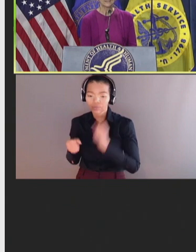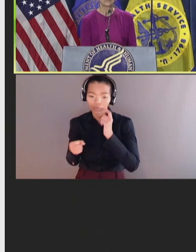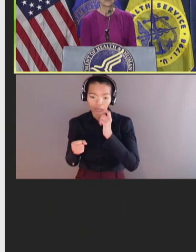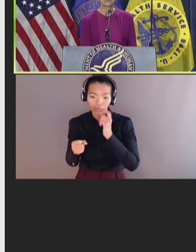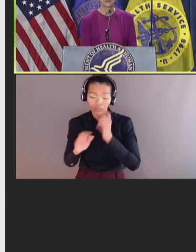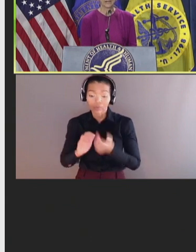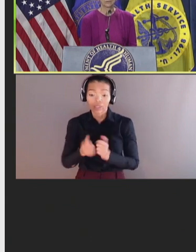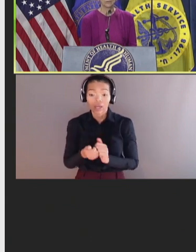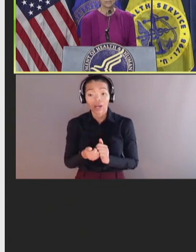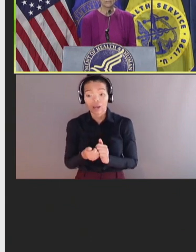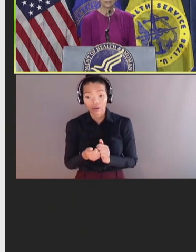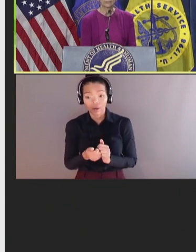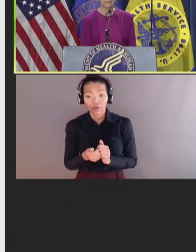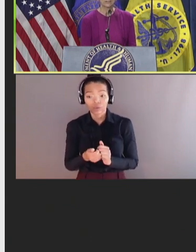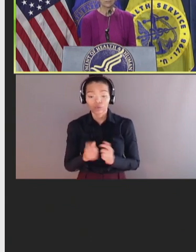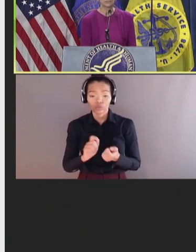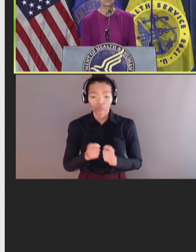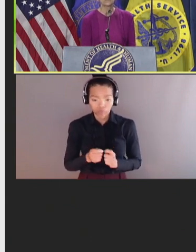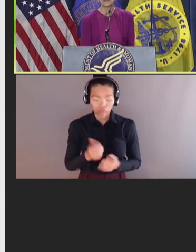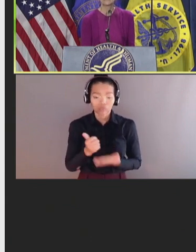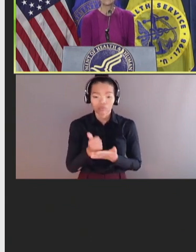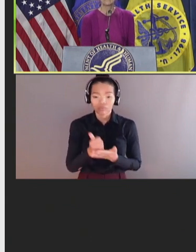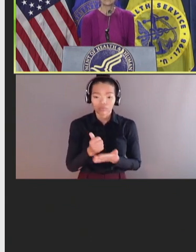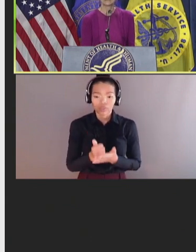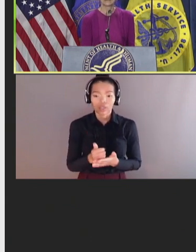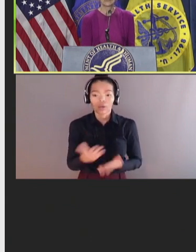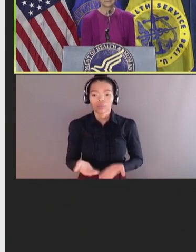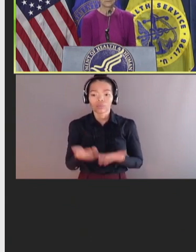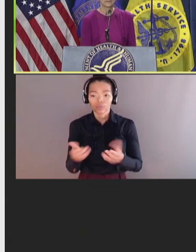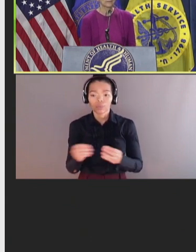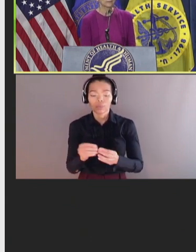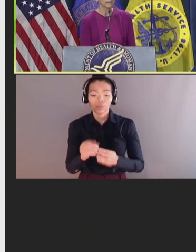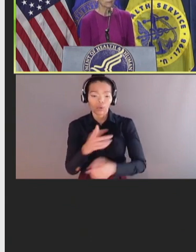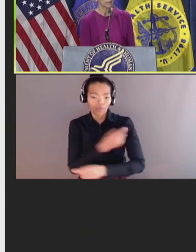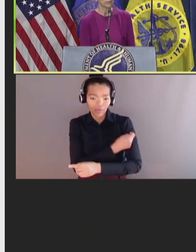bring more equity to vaccinations should be based on evidence. And the second one is we